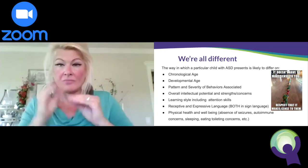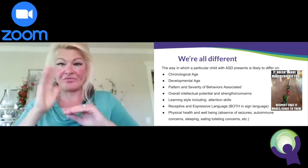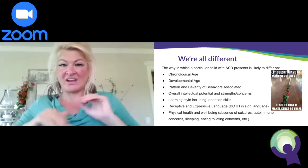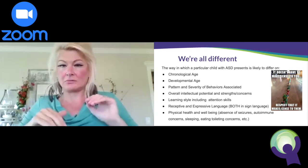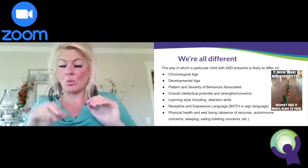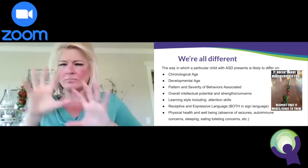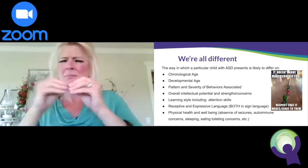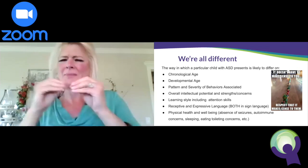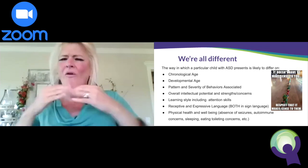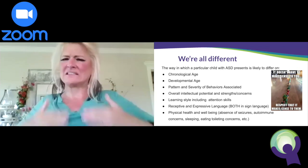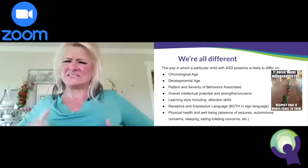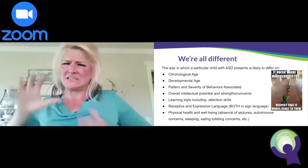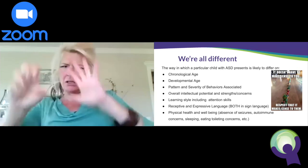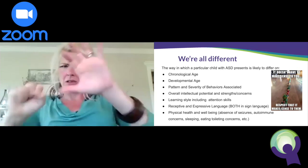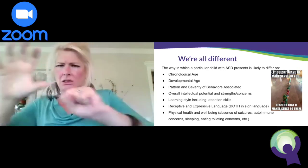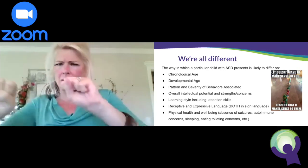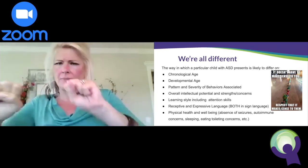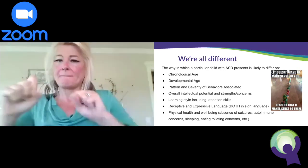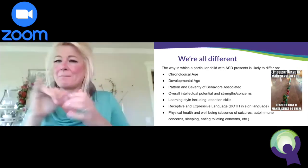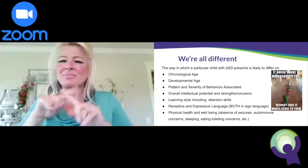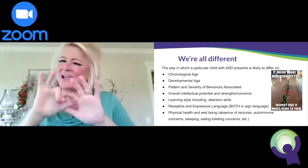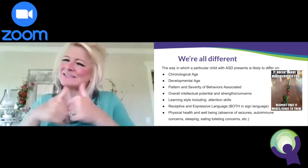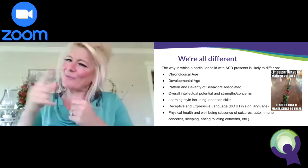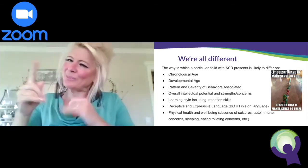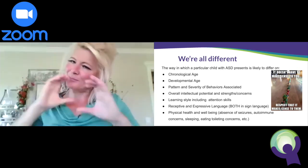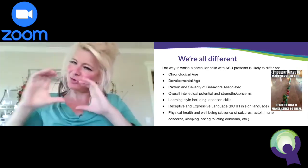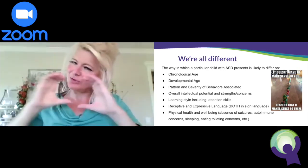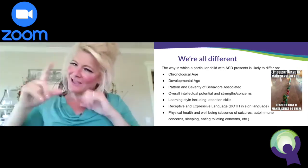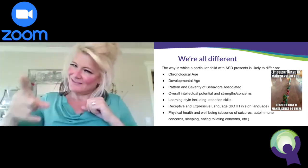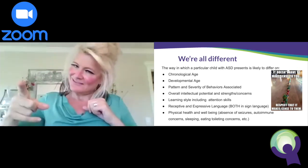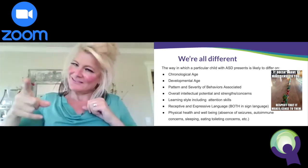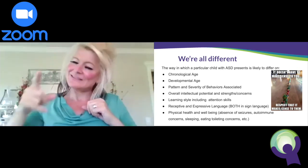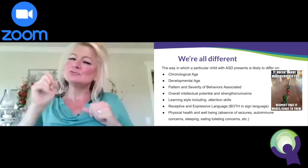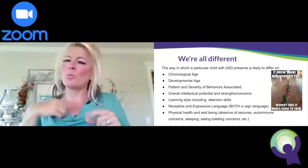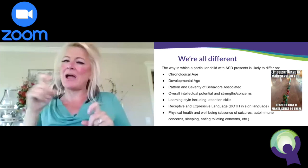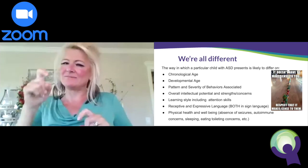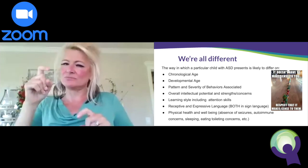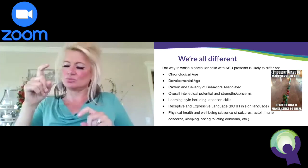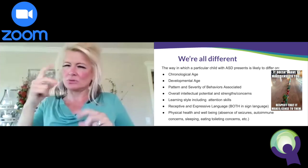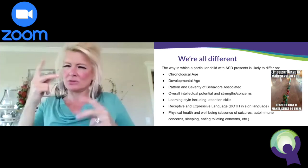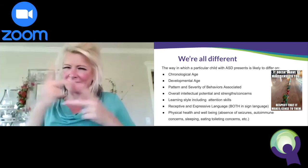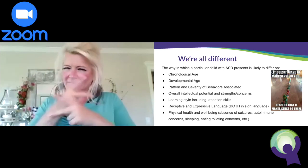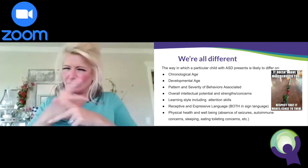Even for someone...a student may you may be...considering like the physical touch you know, considering